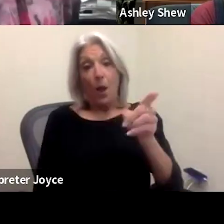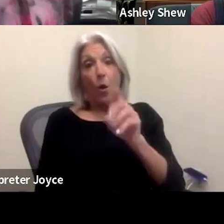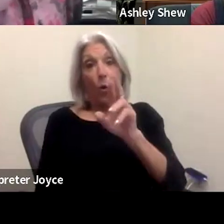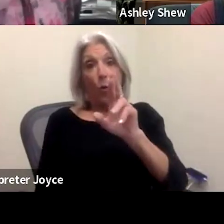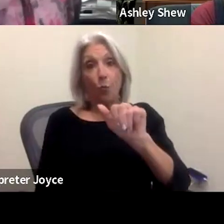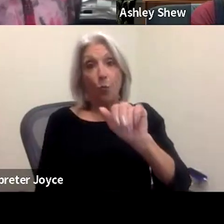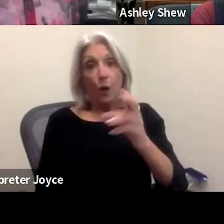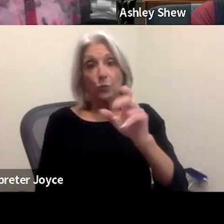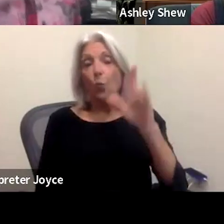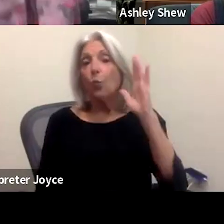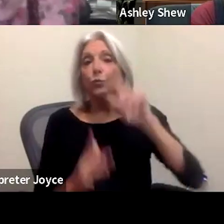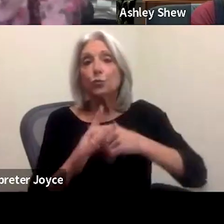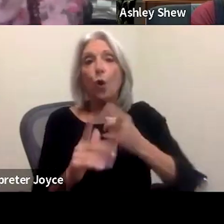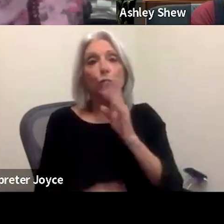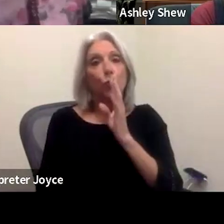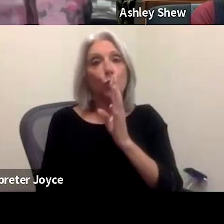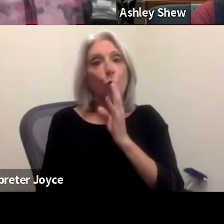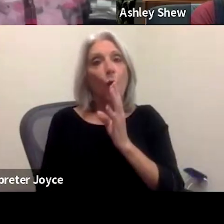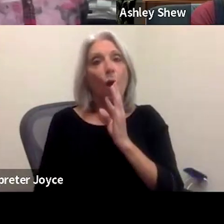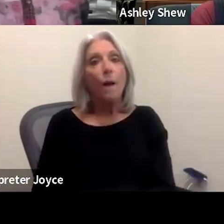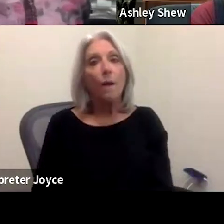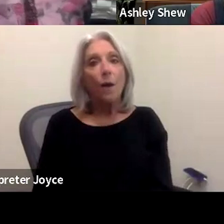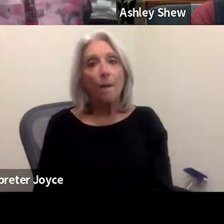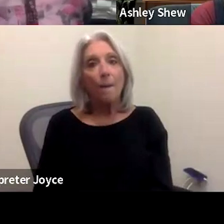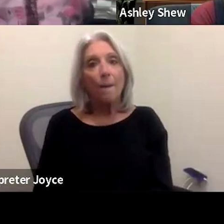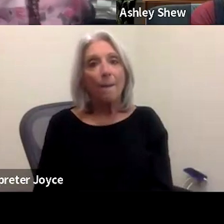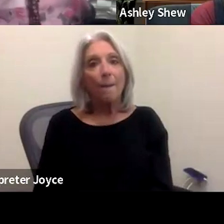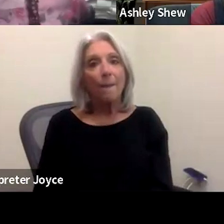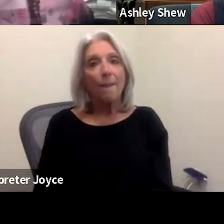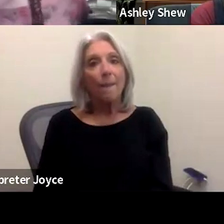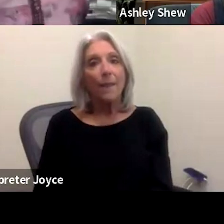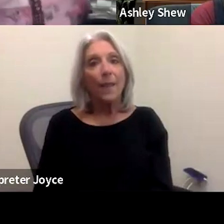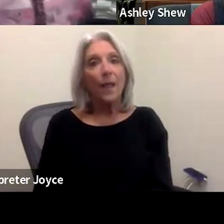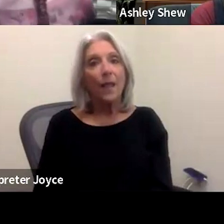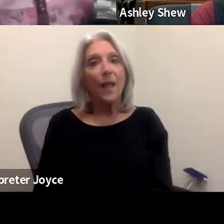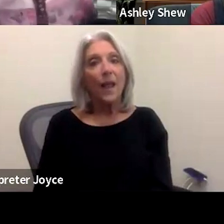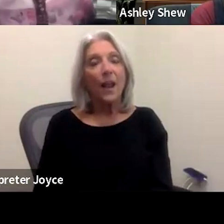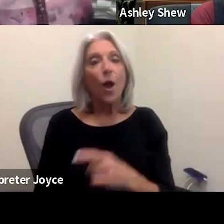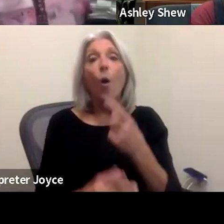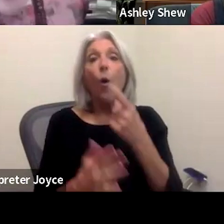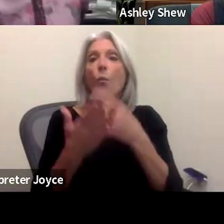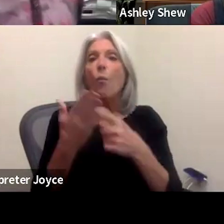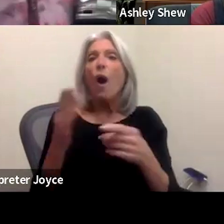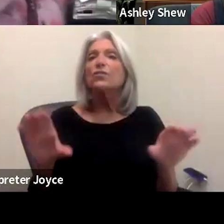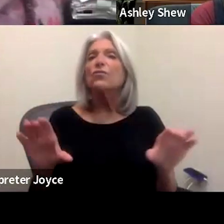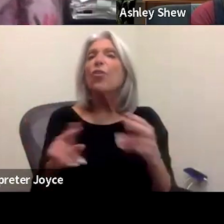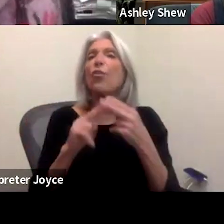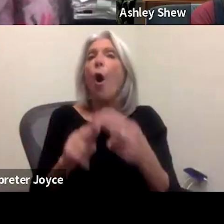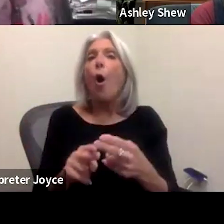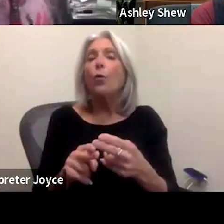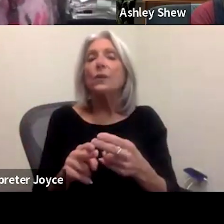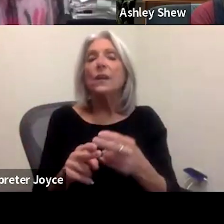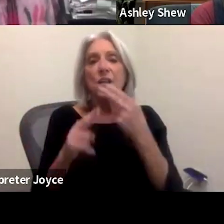And it's called re-voicing. And what we're doing is called re-voicing.